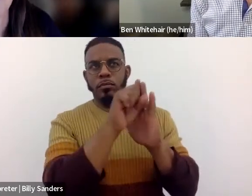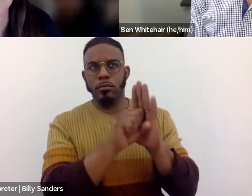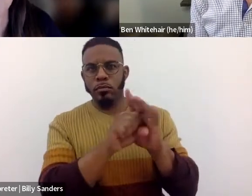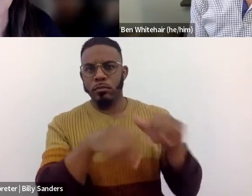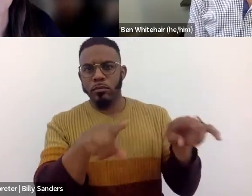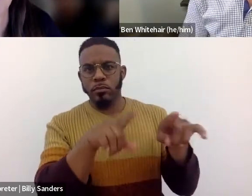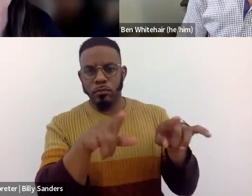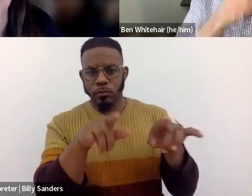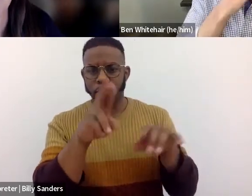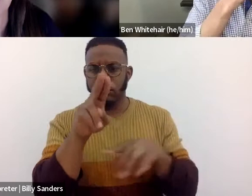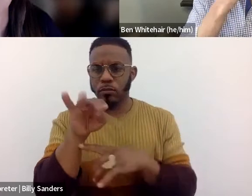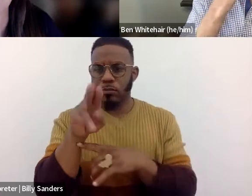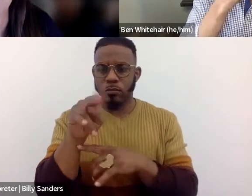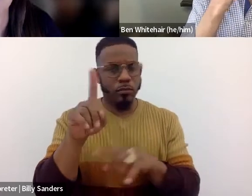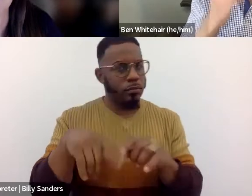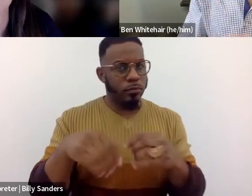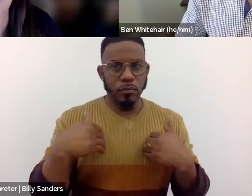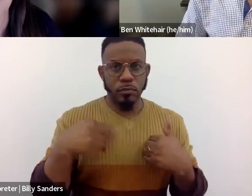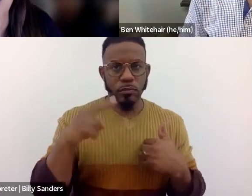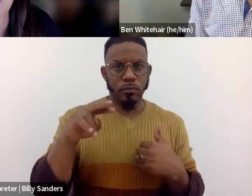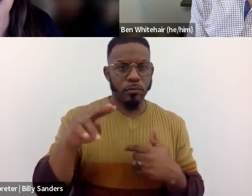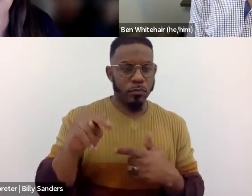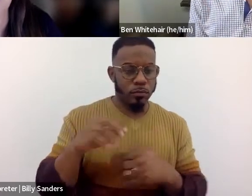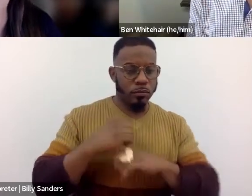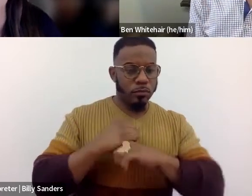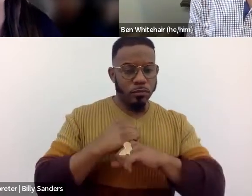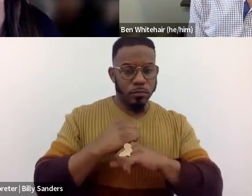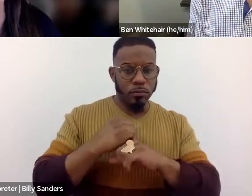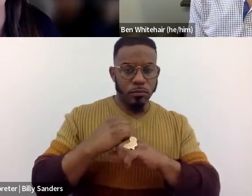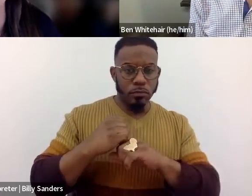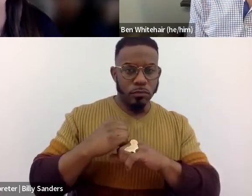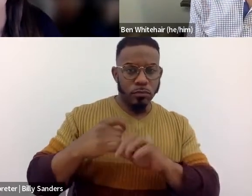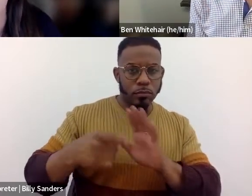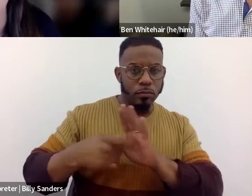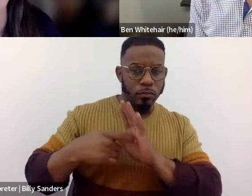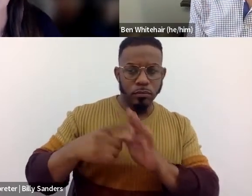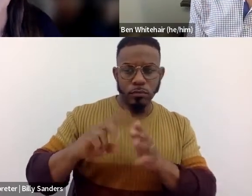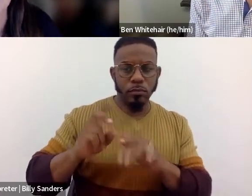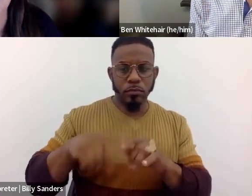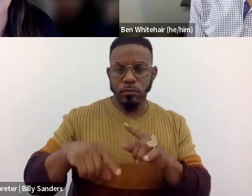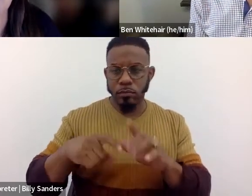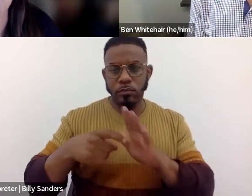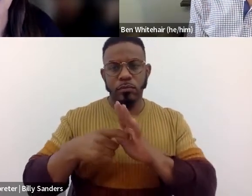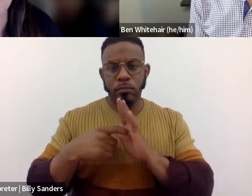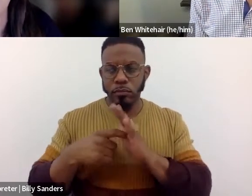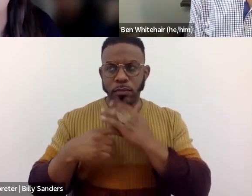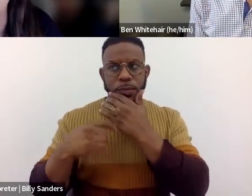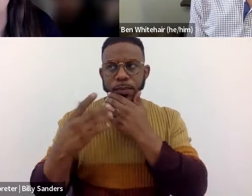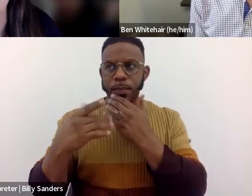where unions cannot have union security clauses, meaning, they can't require that you pay dues